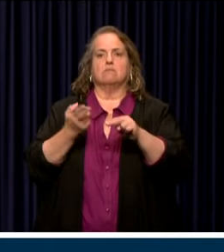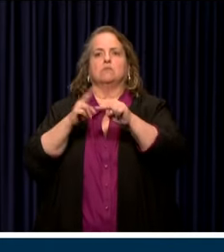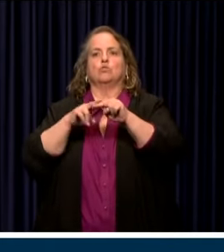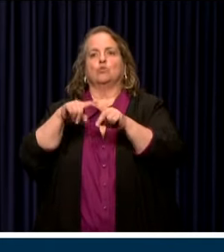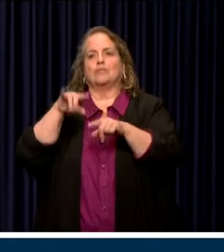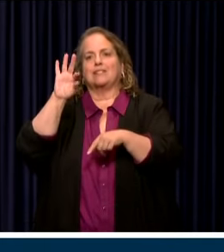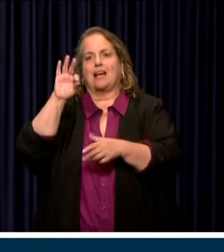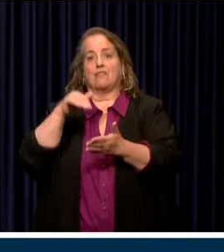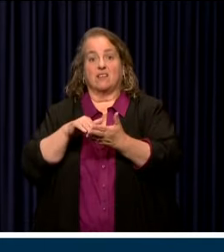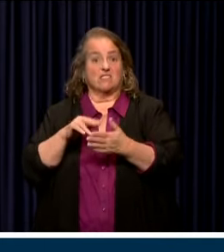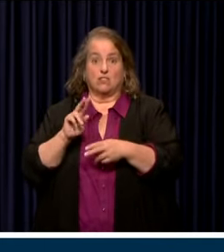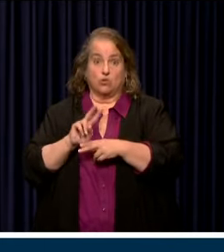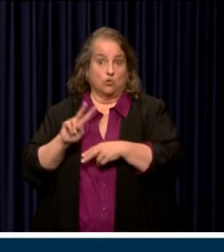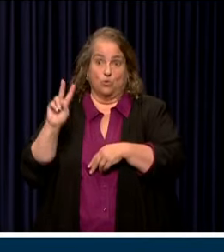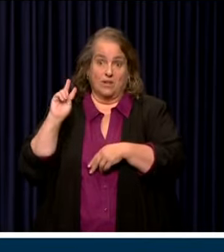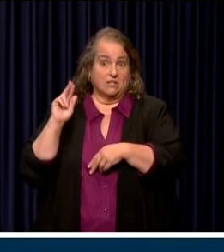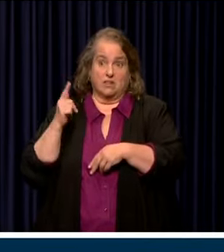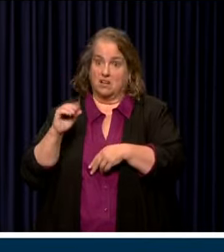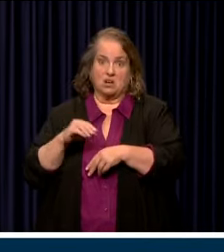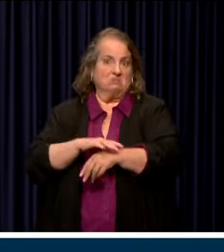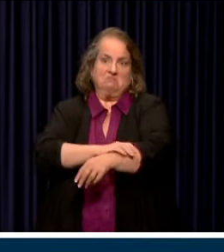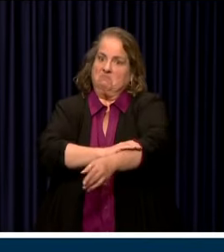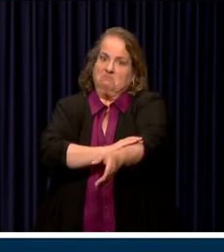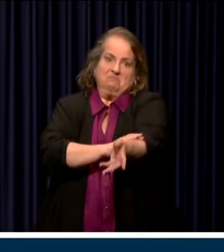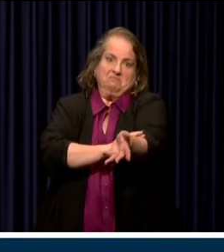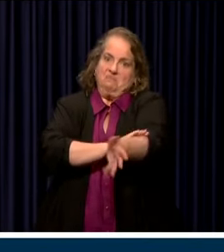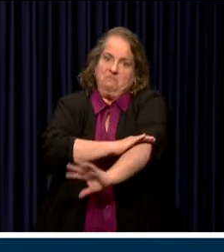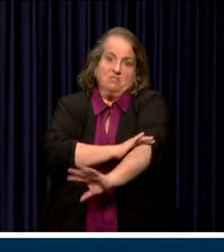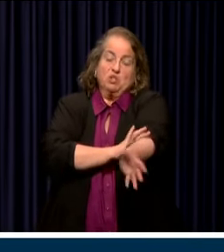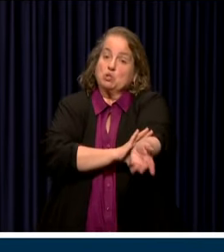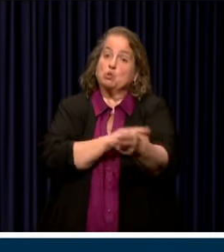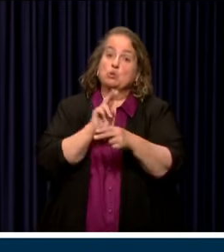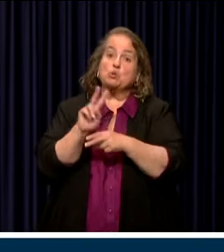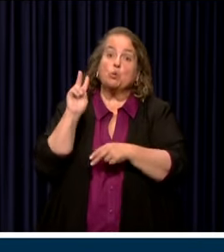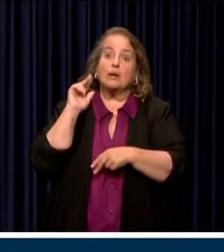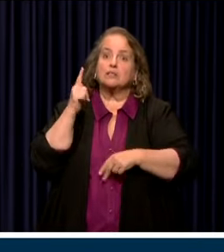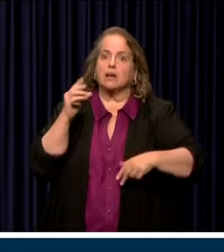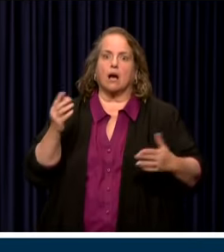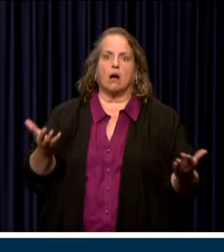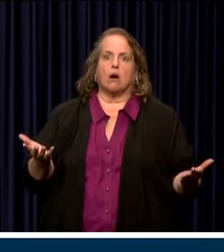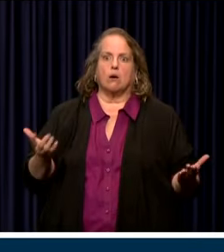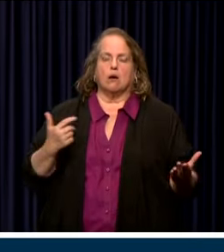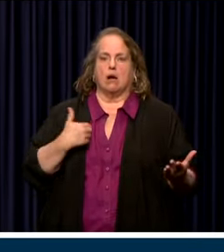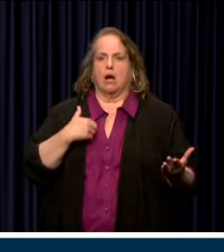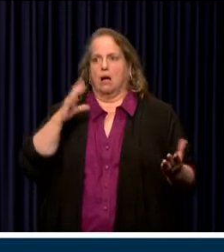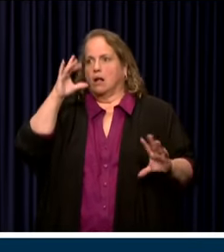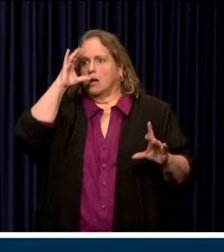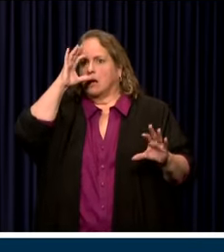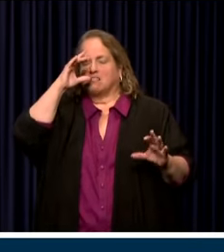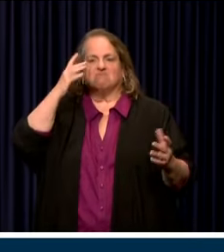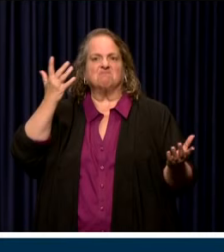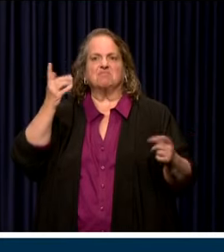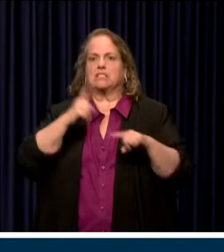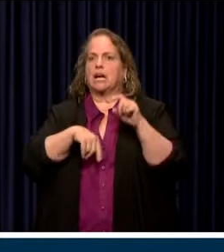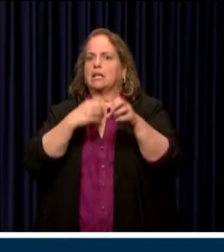AND THIS IS HOW IMPORTANT THIS IS. JAMES, WILL YOU ACTUALLY JUST GO DIRECTLY TO THE LONG-TERM CARE